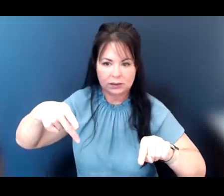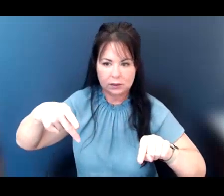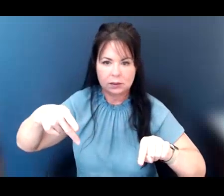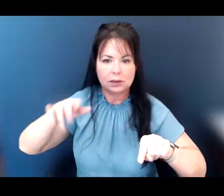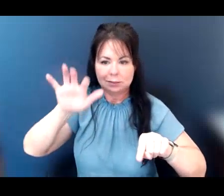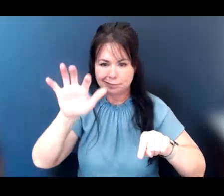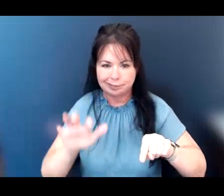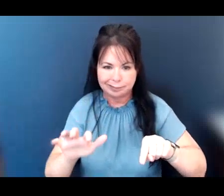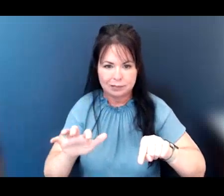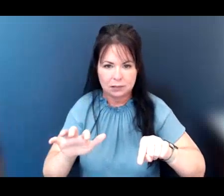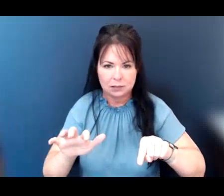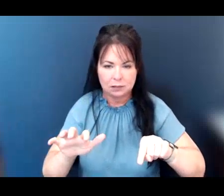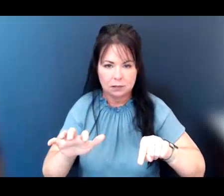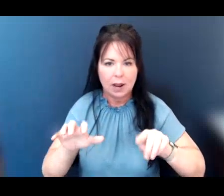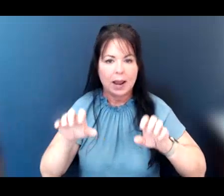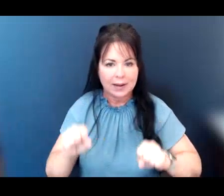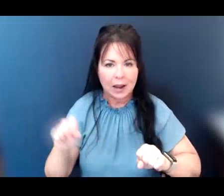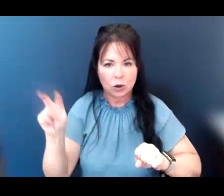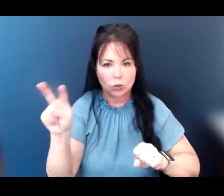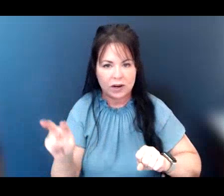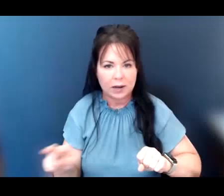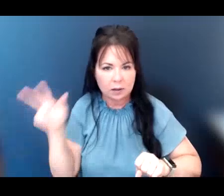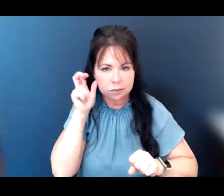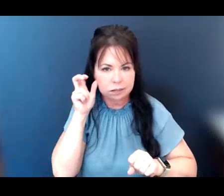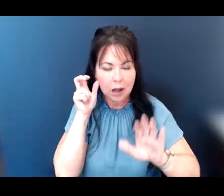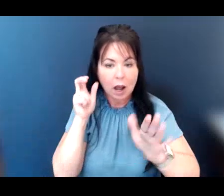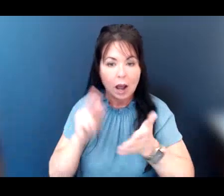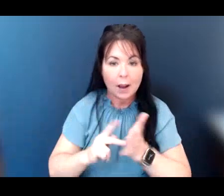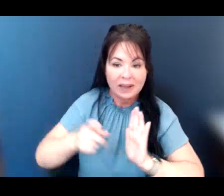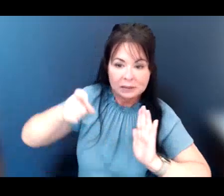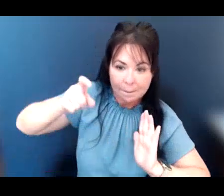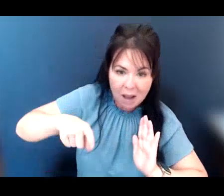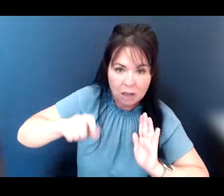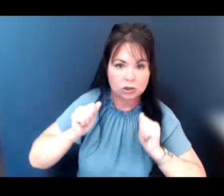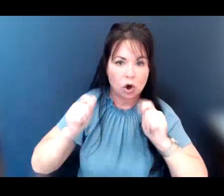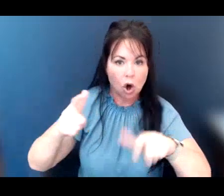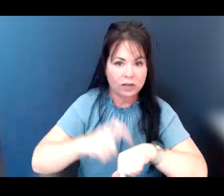But we don't always need audio descriptions. If you are creating a script for a video